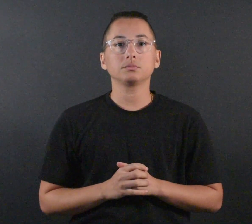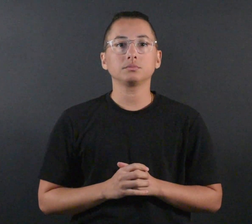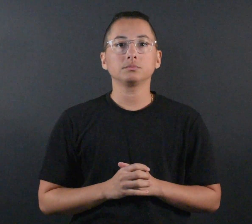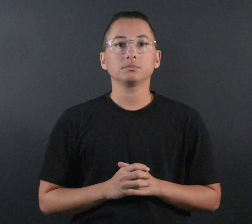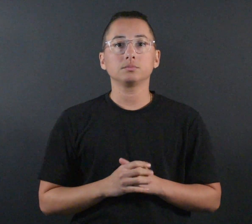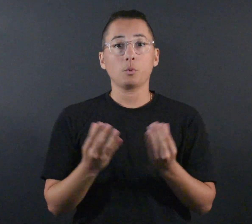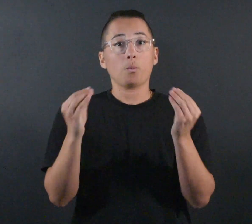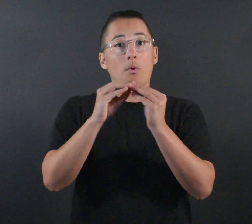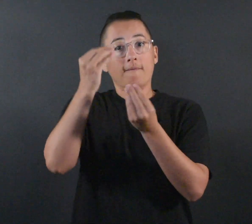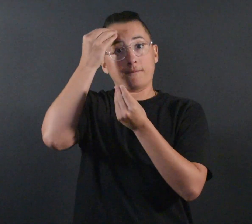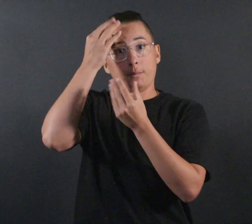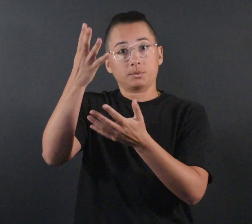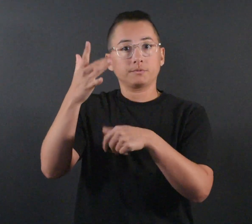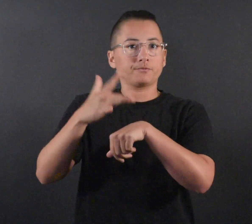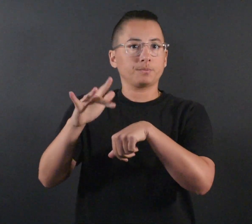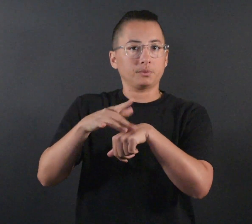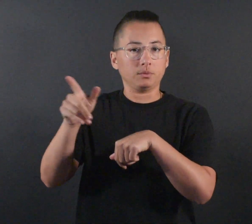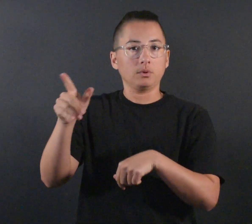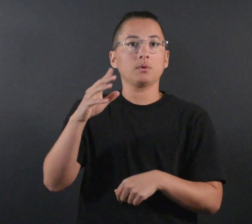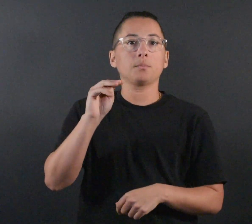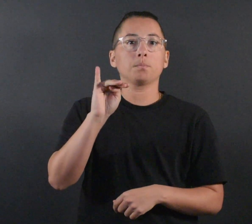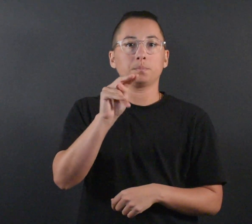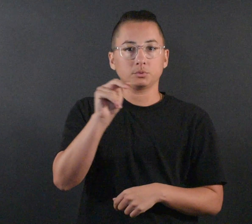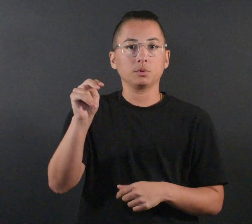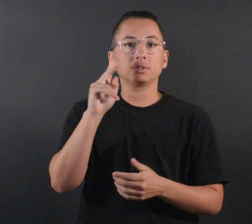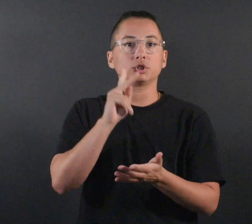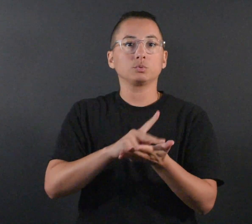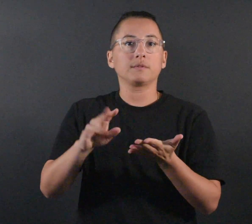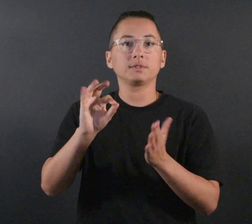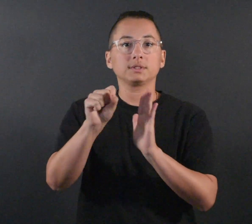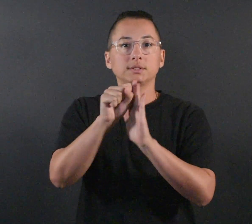More information can be found on the Minnesota Secretary of State’s website.